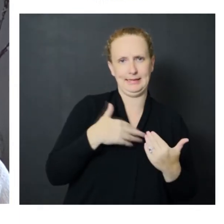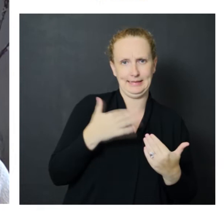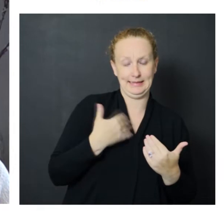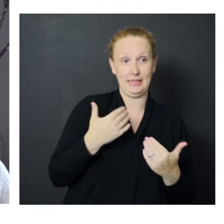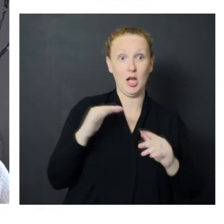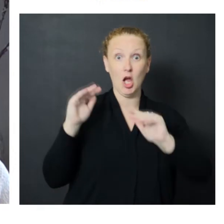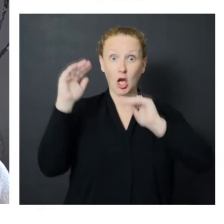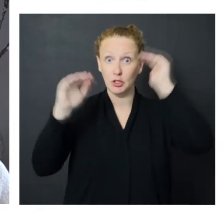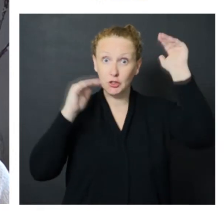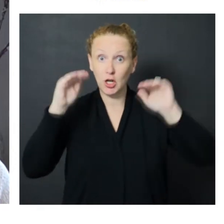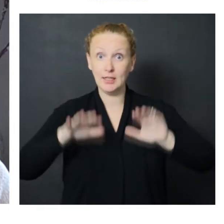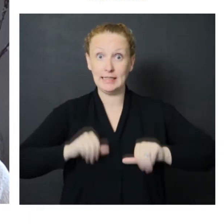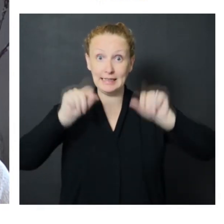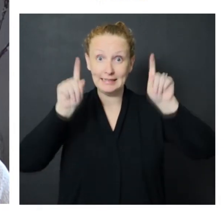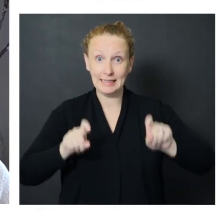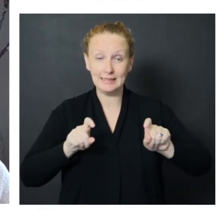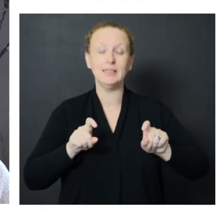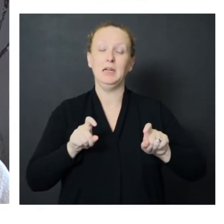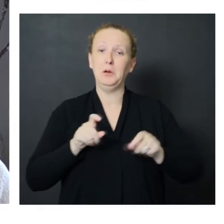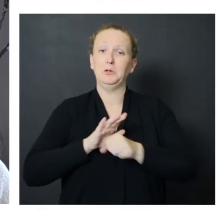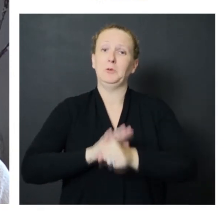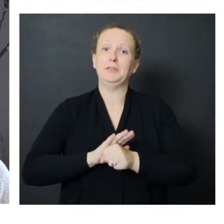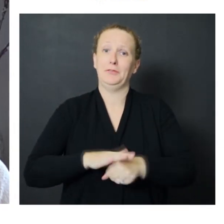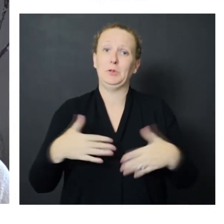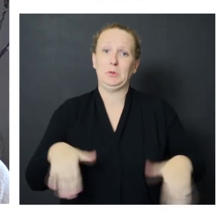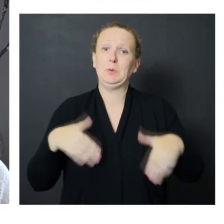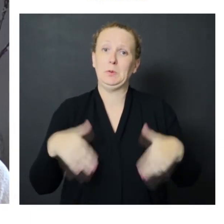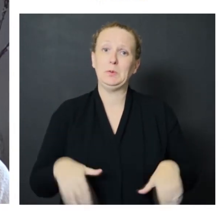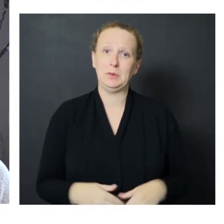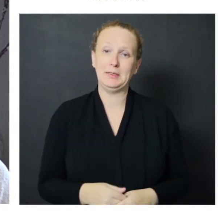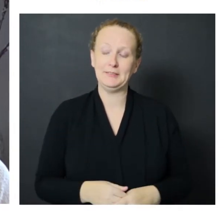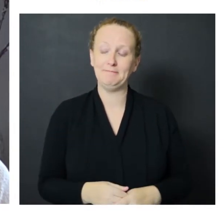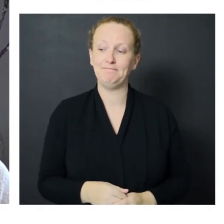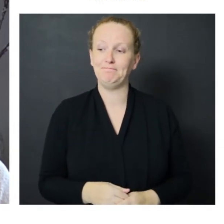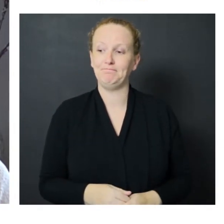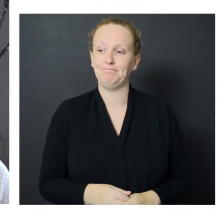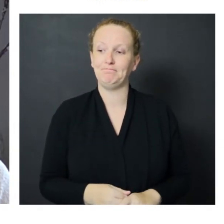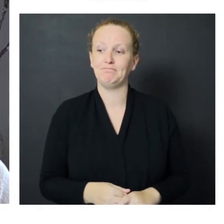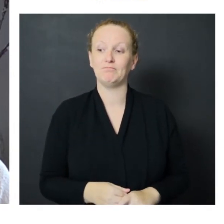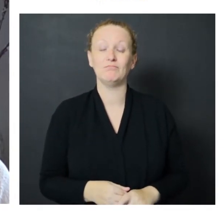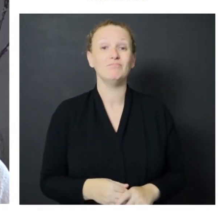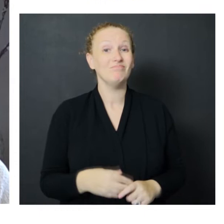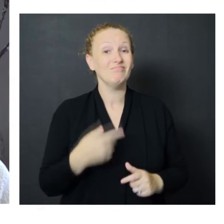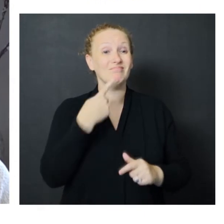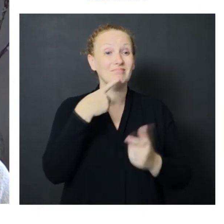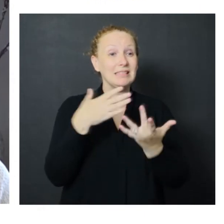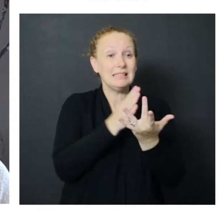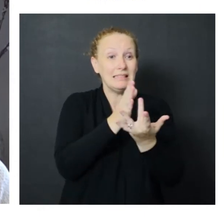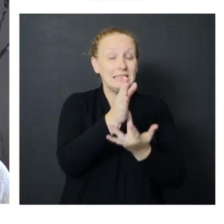process of certification, and I call it stressful in this context. Uh, prepares you to face